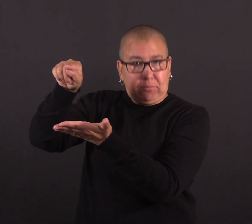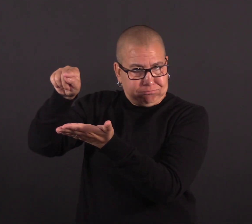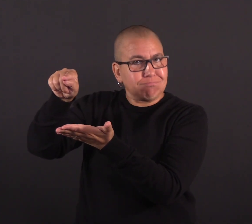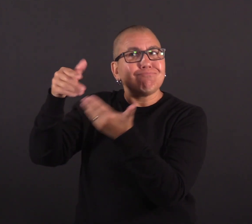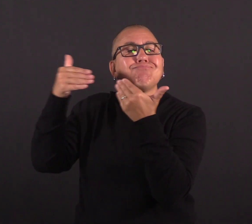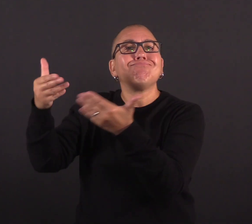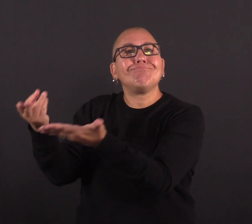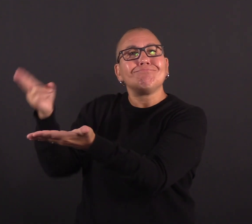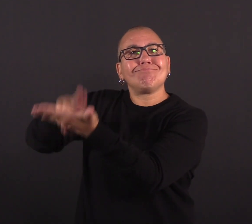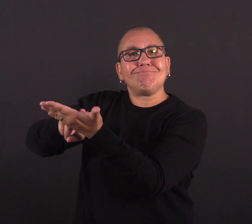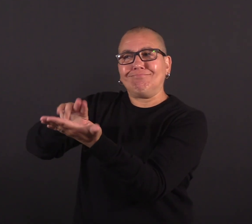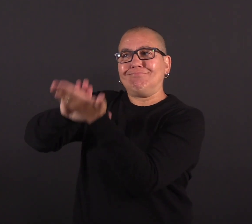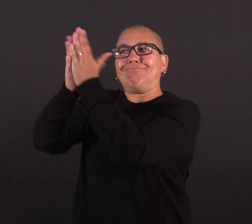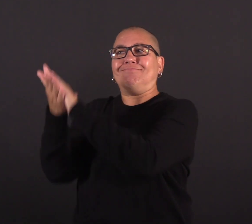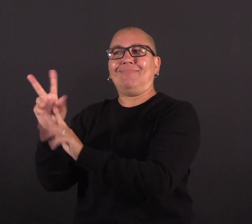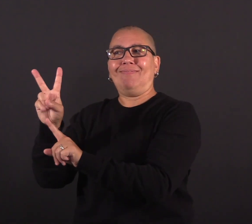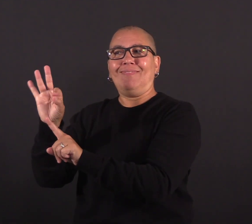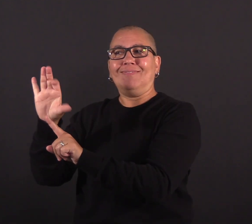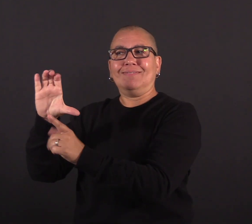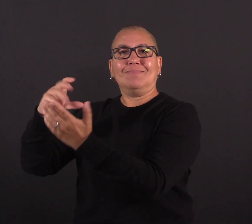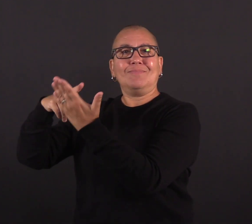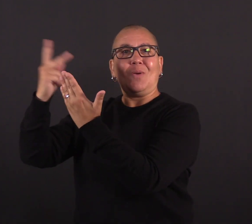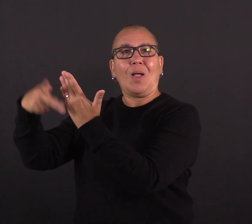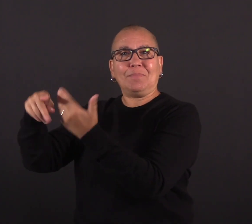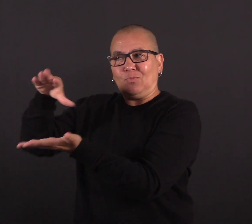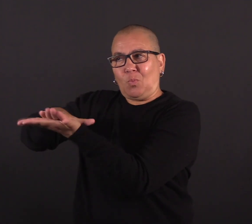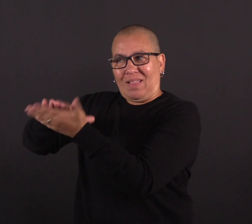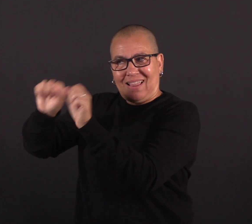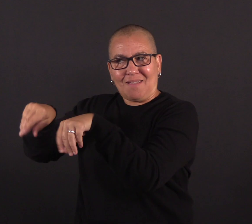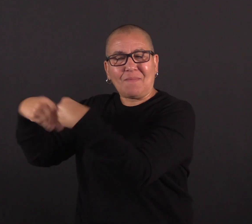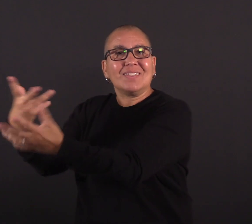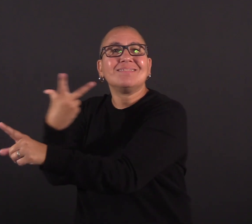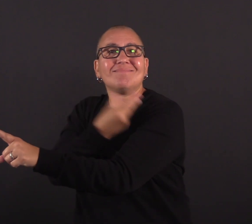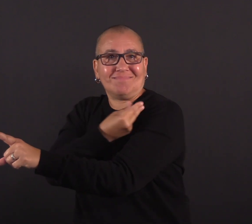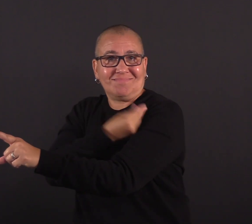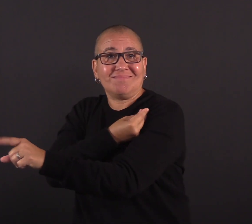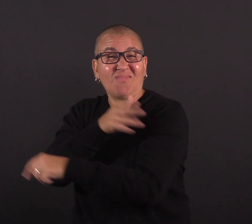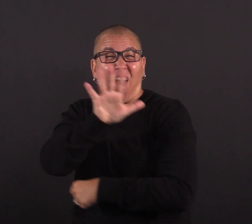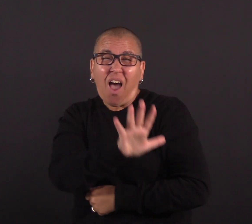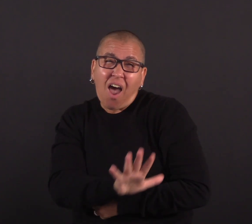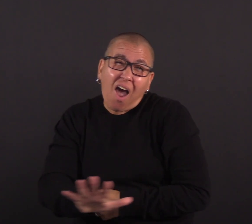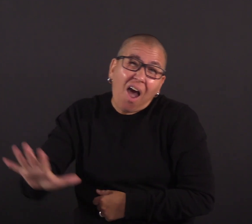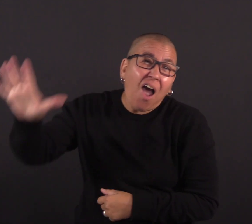its Territories are now VFC enrolled providers. Additionally, many family practice providers are enrolled, as well as general practitioners, and many other sub-specialty healthcare providers. In